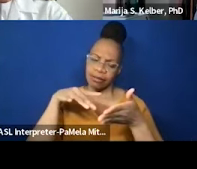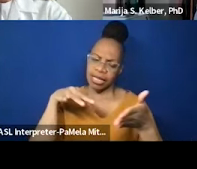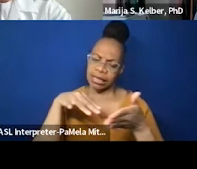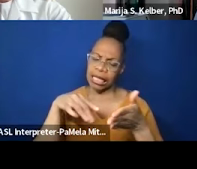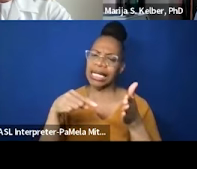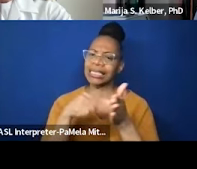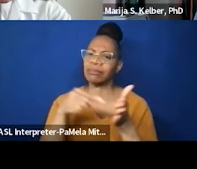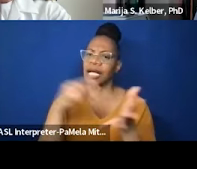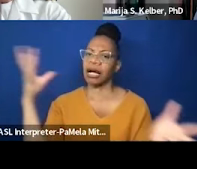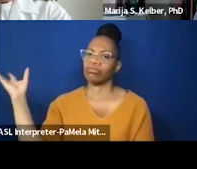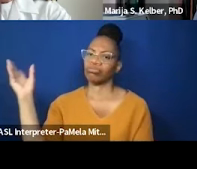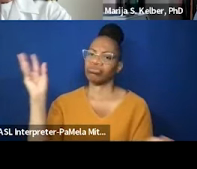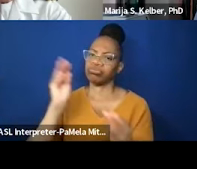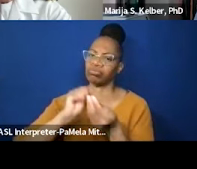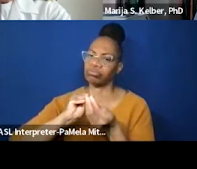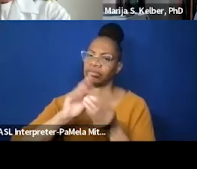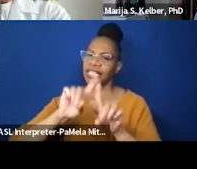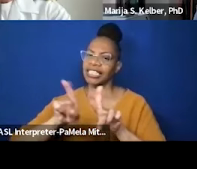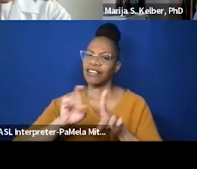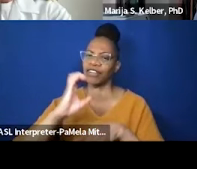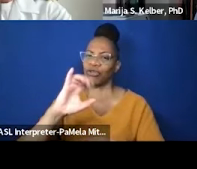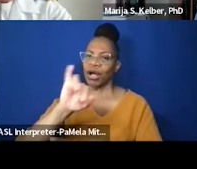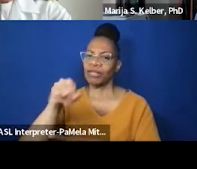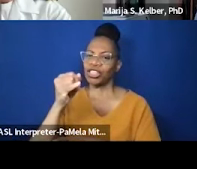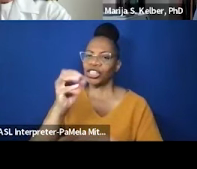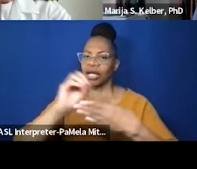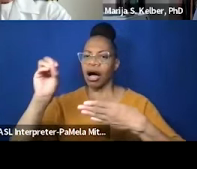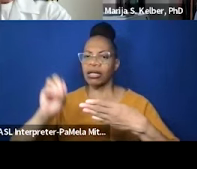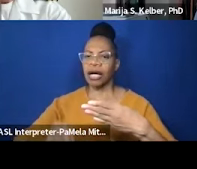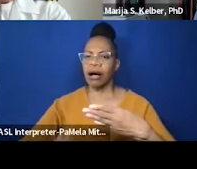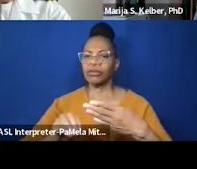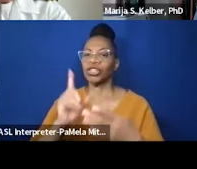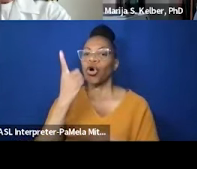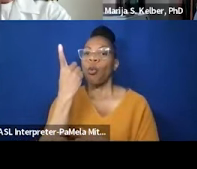combined all these different criminal justice outcomes into one category,